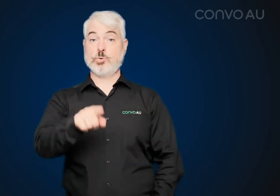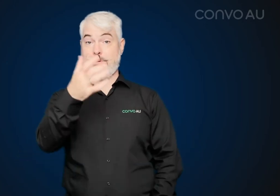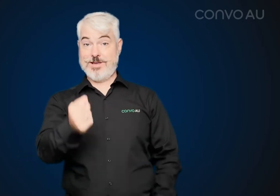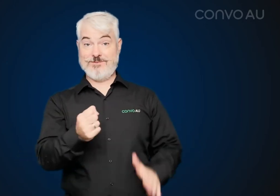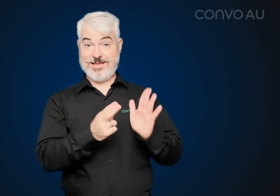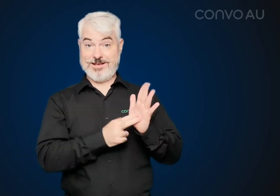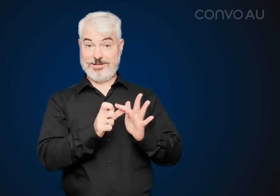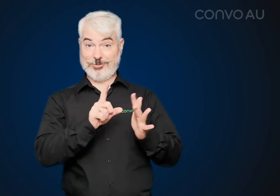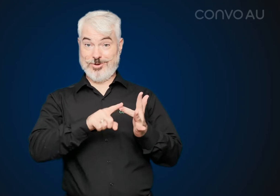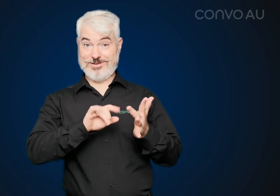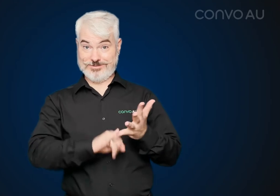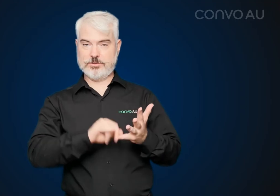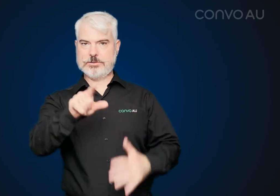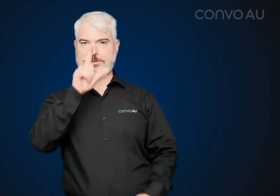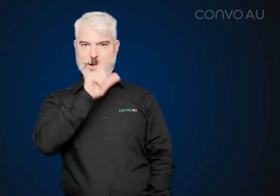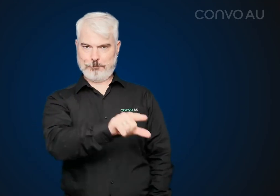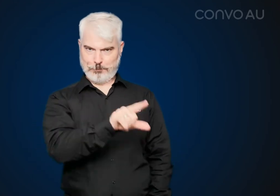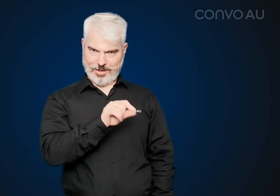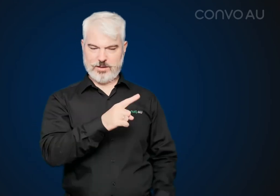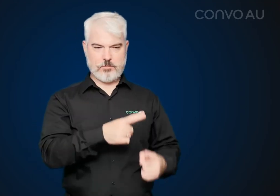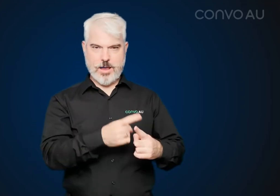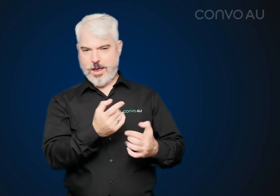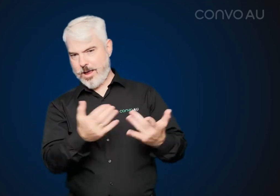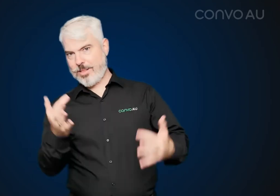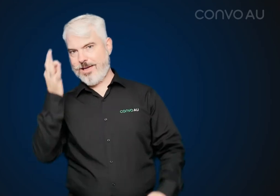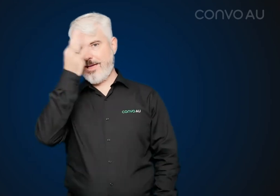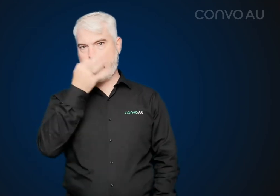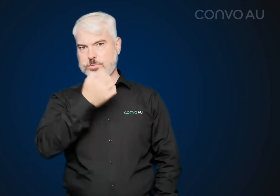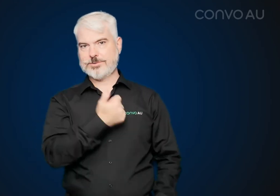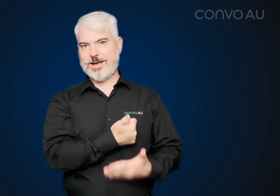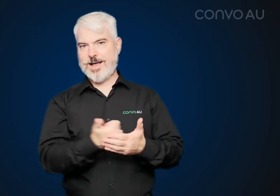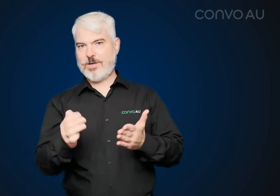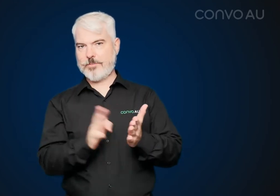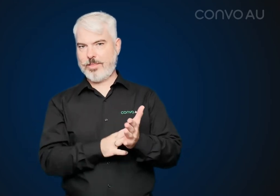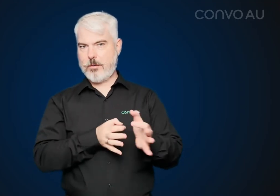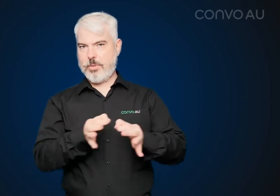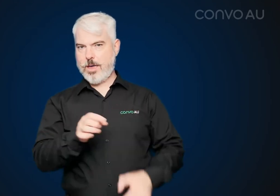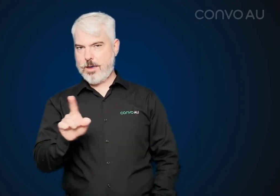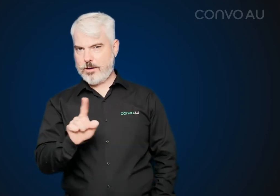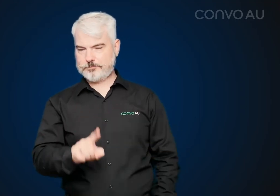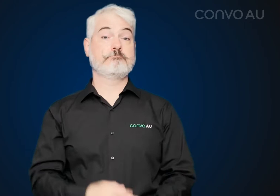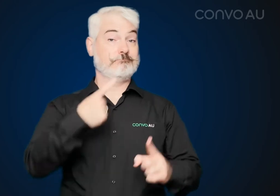You can use your NDIS funding to pay for your plan with us,